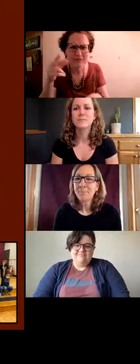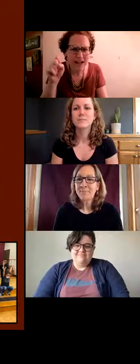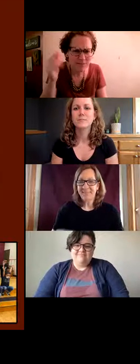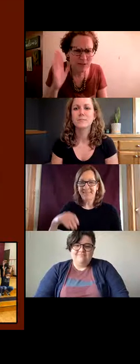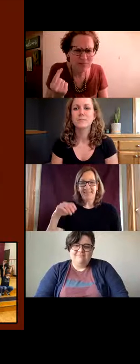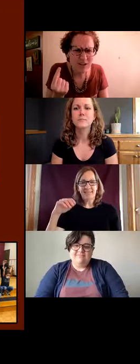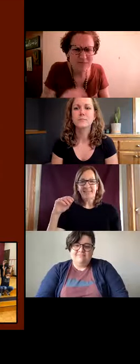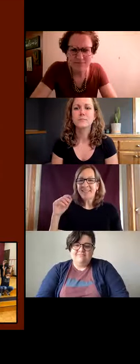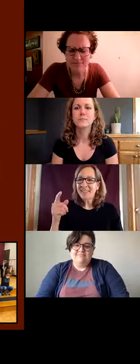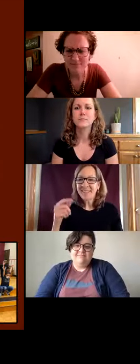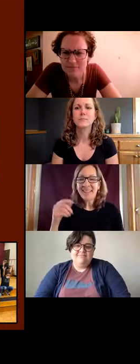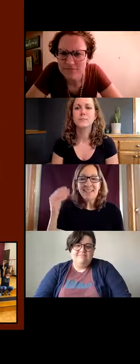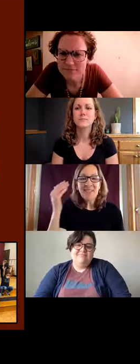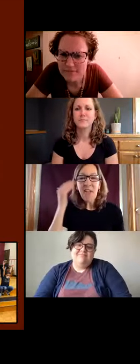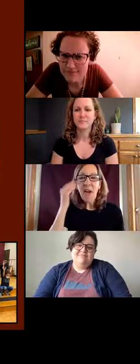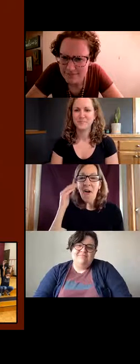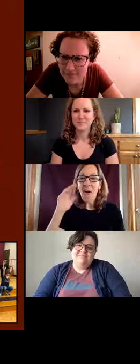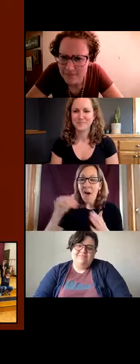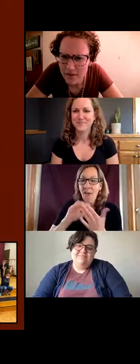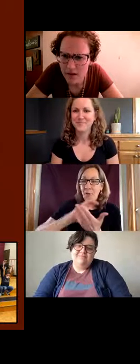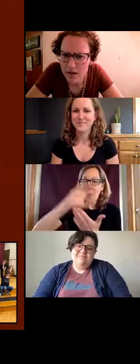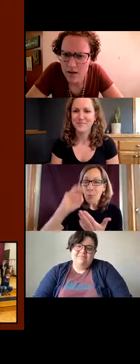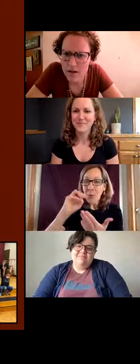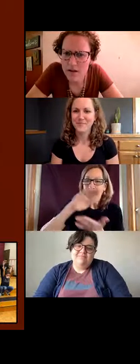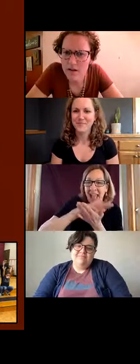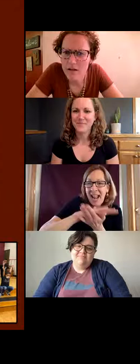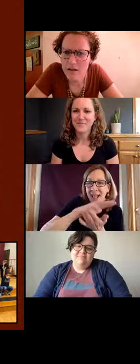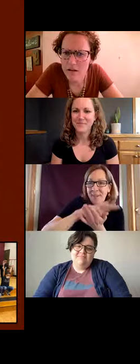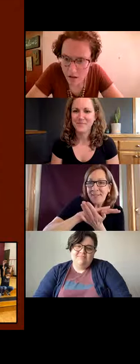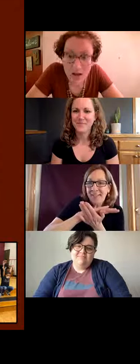Okay. Uh, field trips, guest speaker, what's that all about?